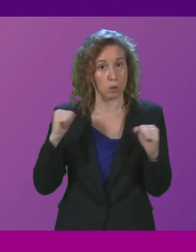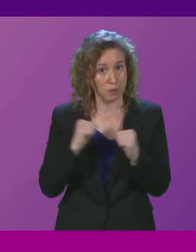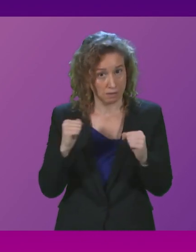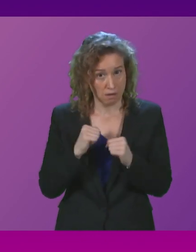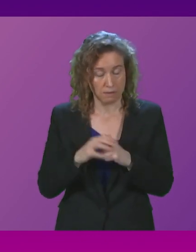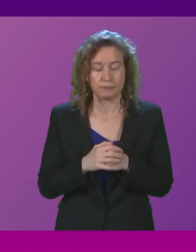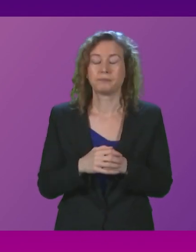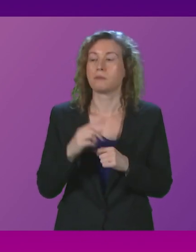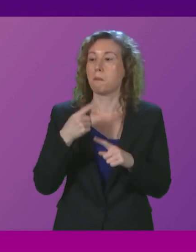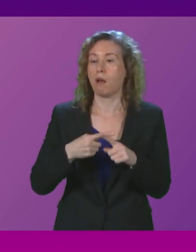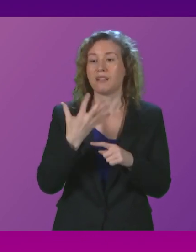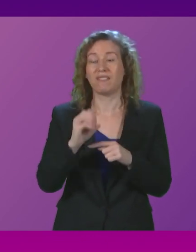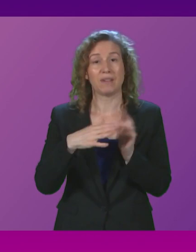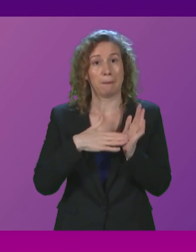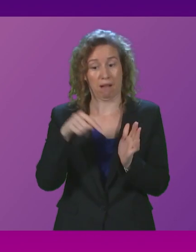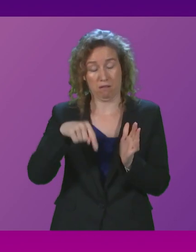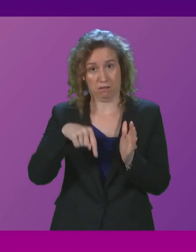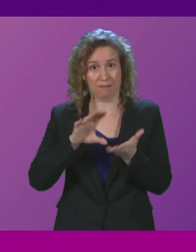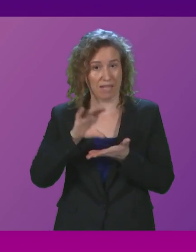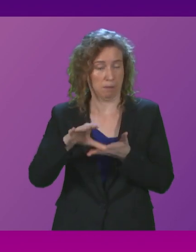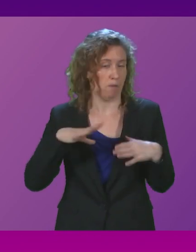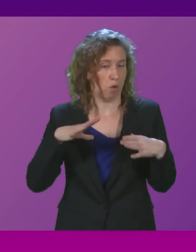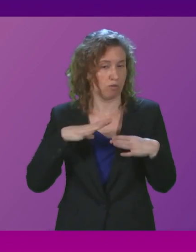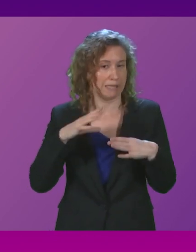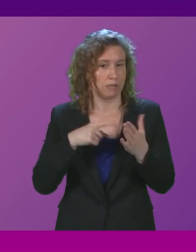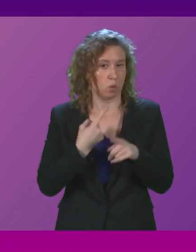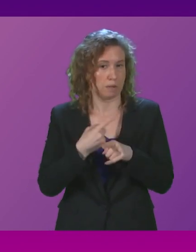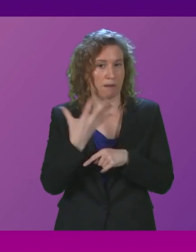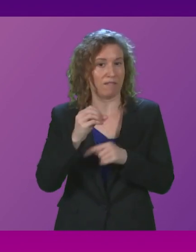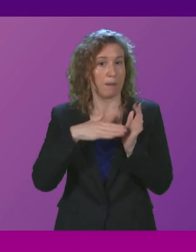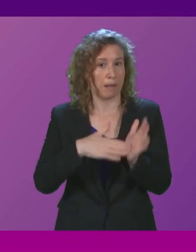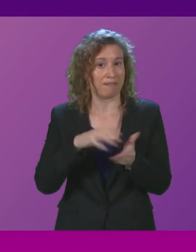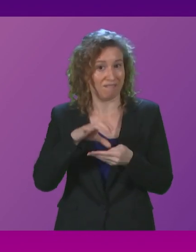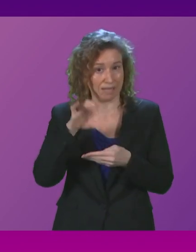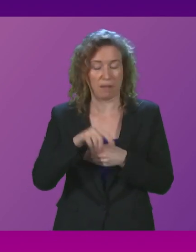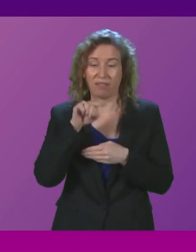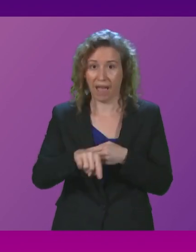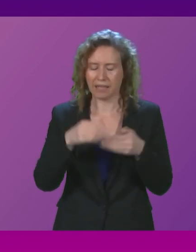I have already referred to the £50 million of investment to examine alternatives to accident